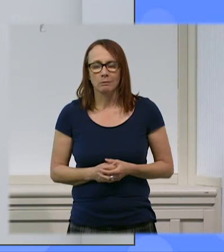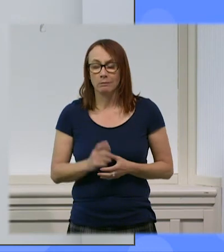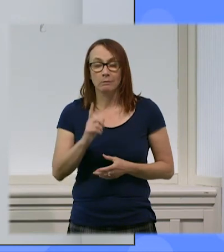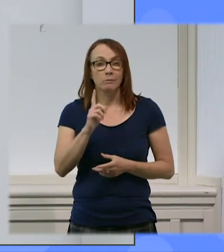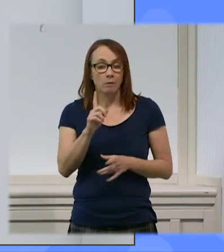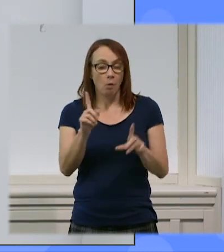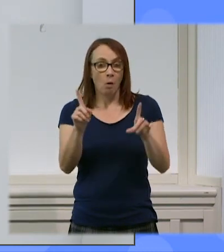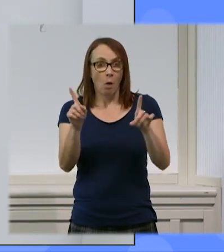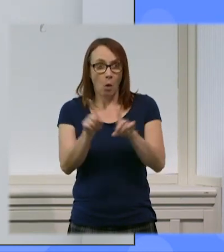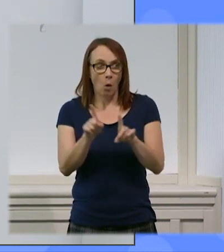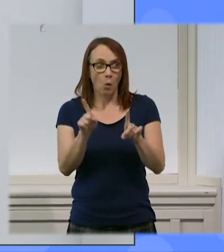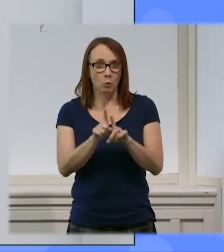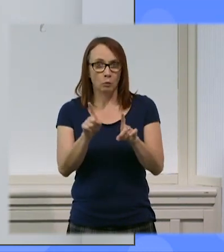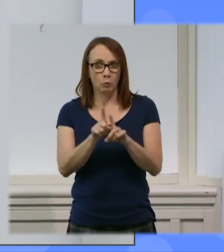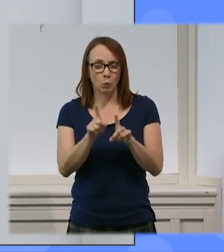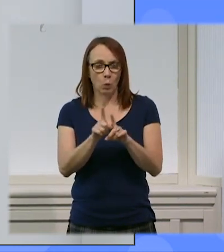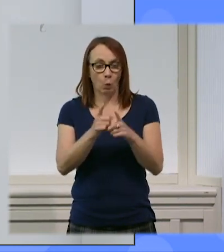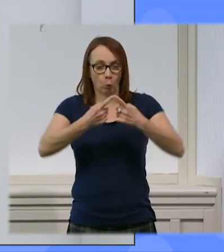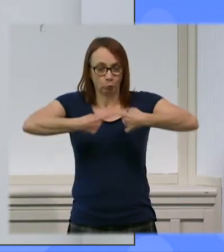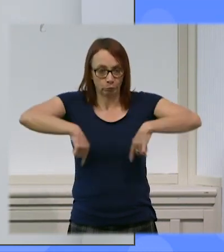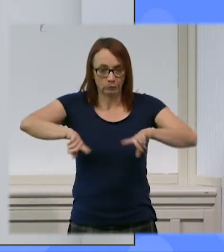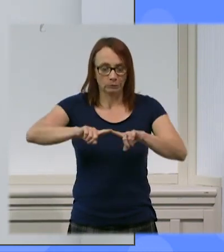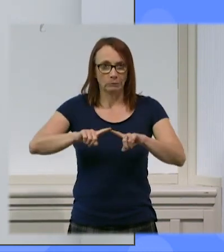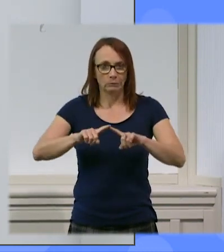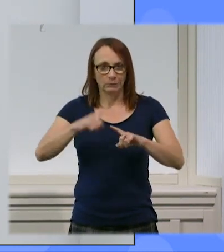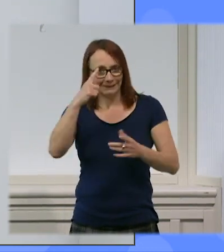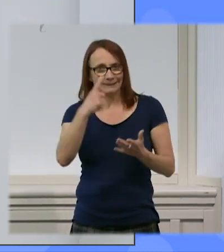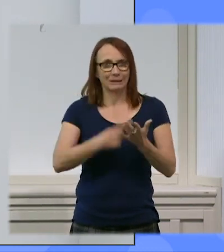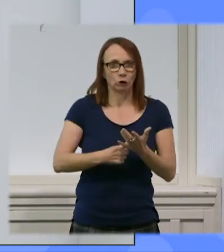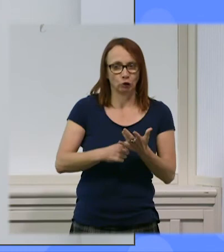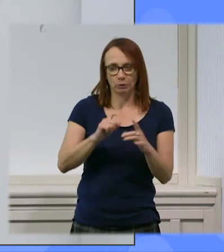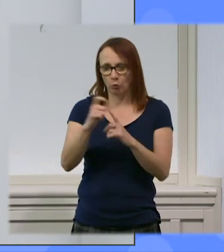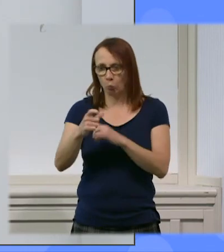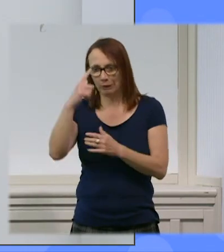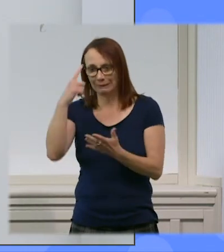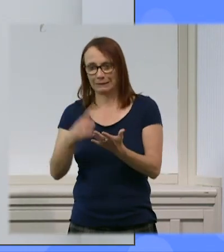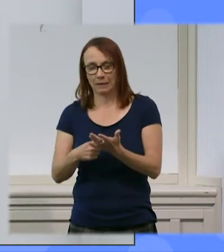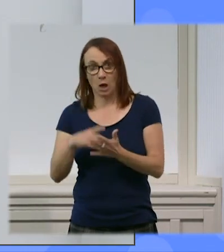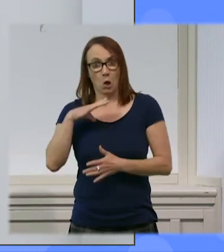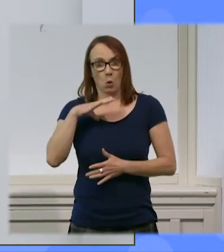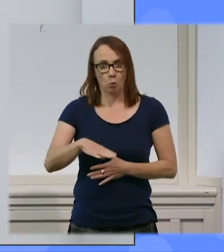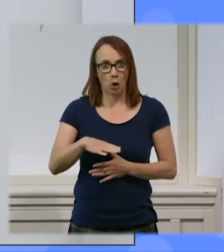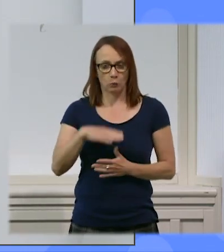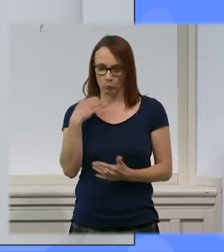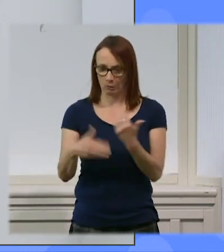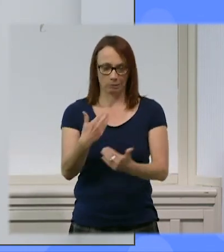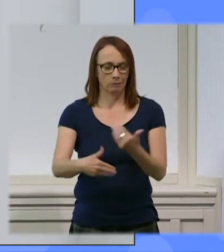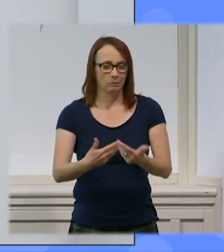collective decisions by us as individuals and our communities as to whether we really want to go down this route you know because we can actually